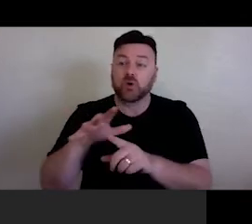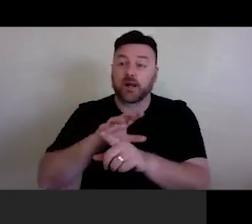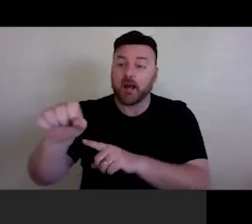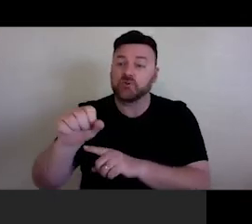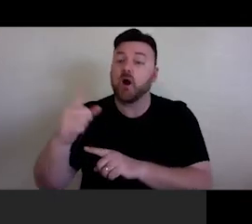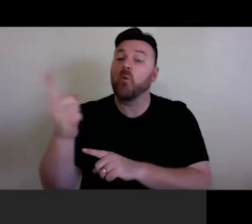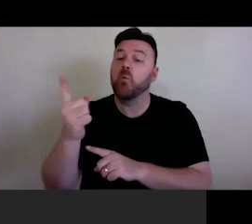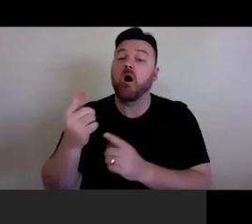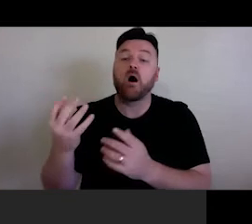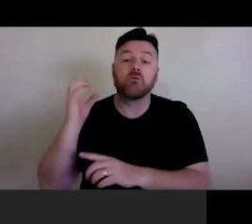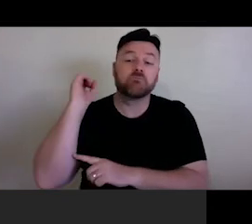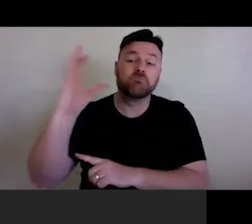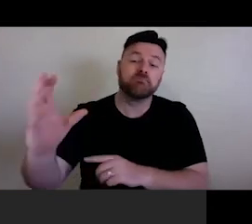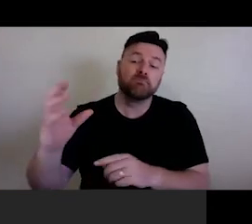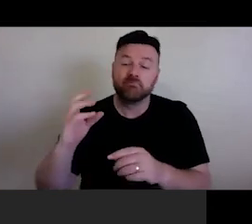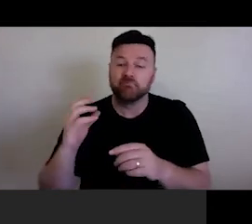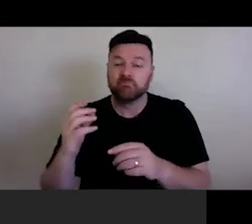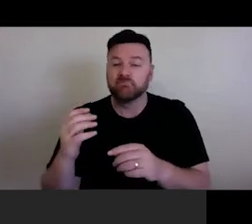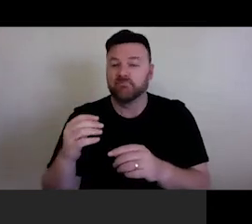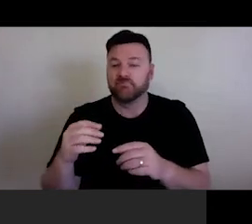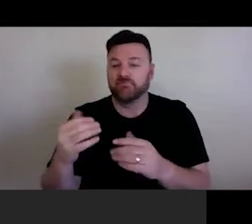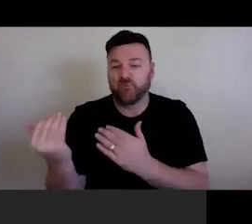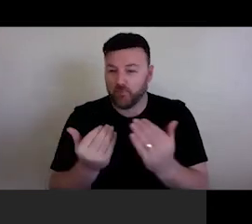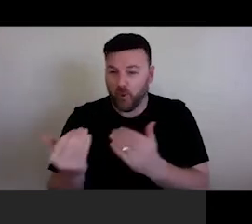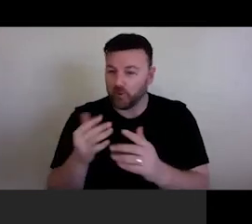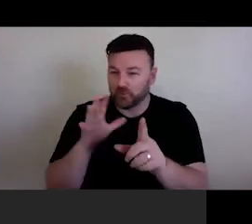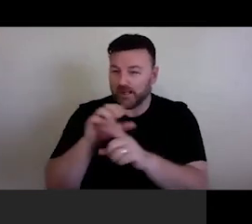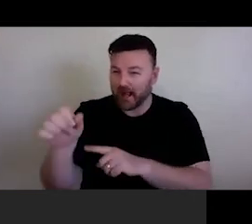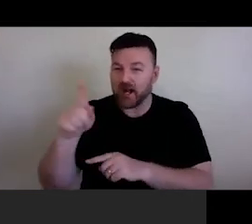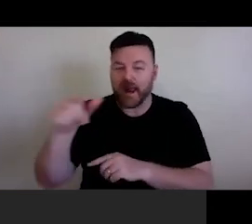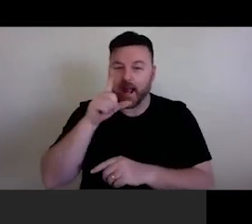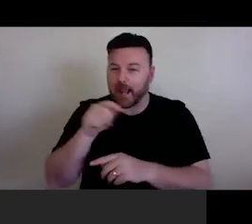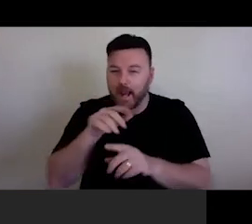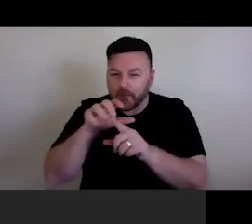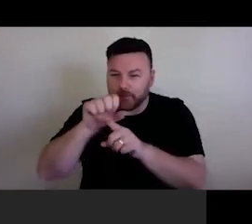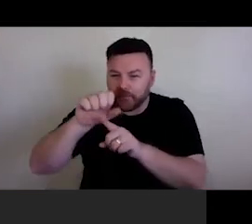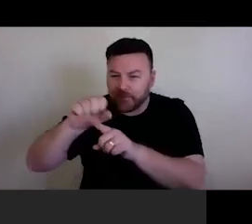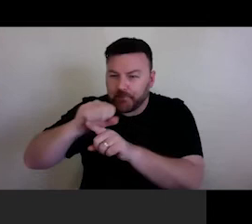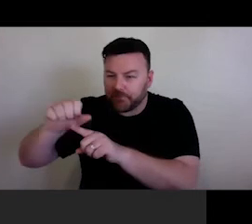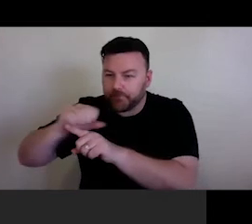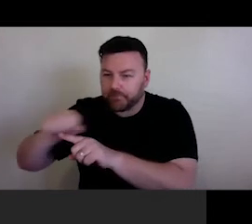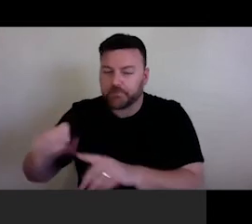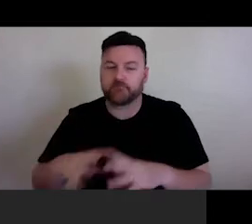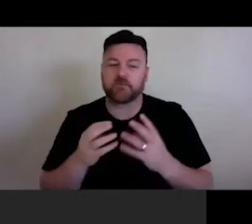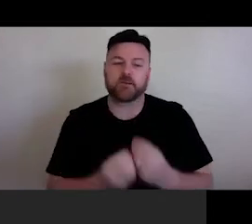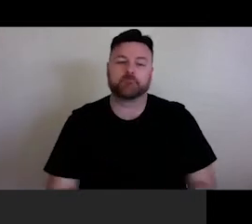fantastic little camera. They're very affordable and they're a very tiny little frame camera as well. Have a look at those ones as well.